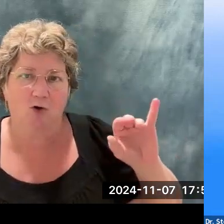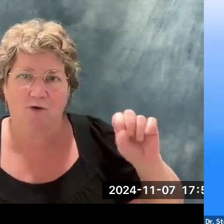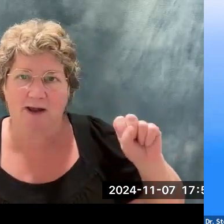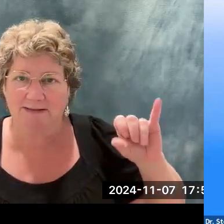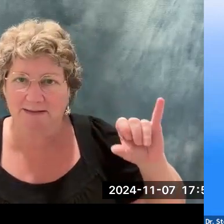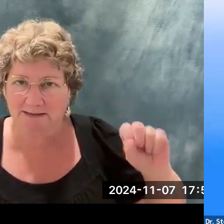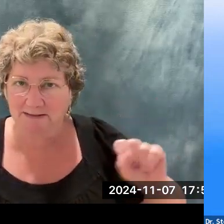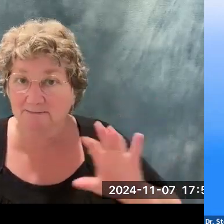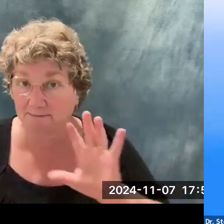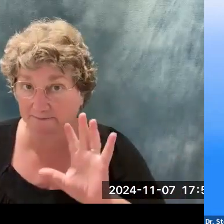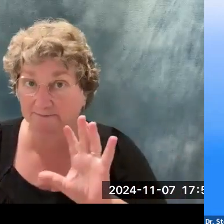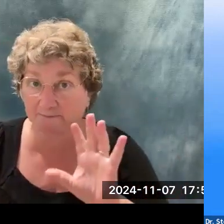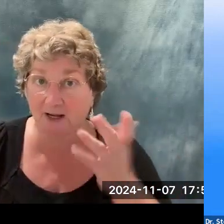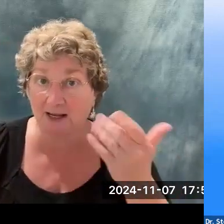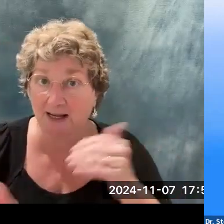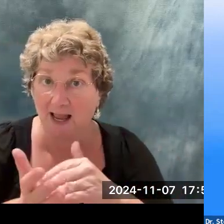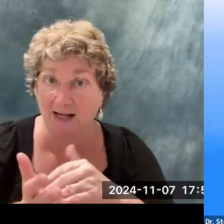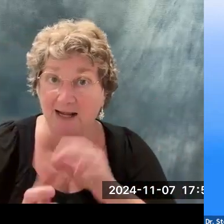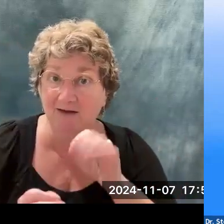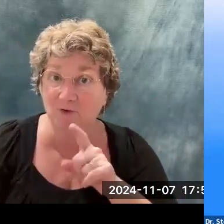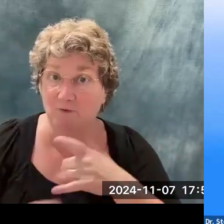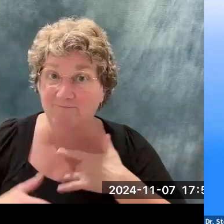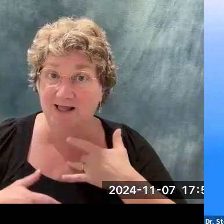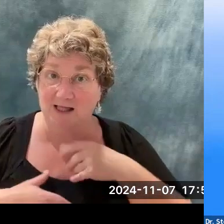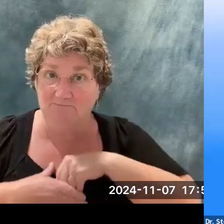if you are feeling distressed, please make sure that you're calling.